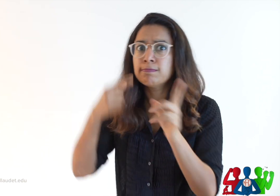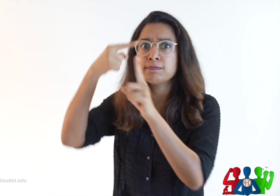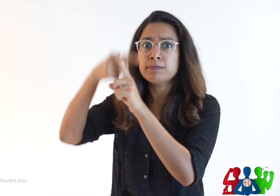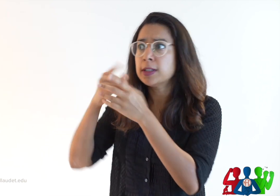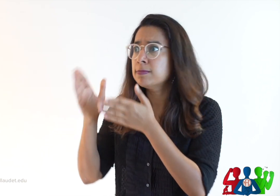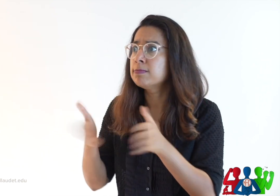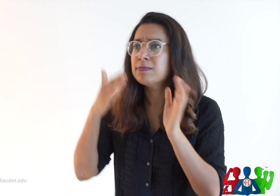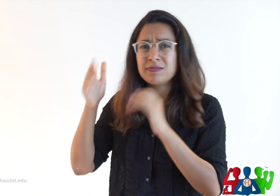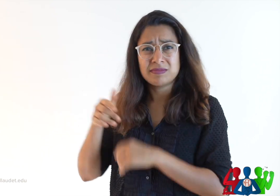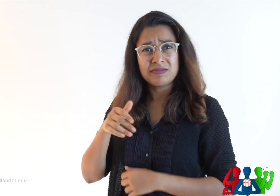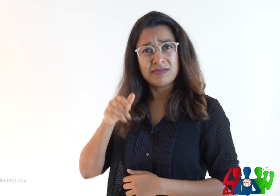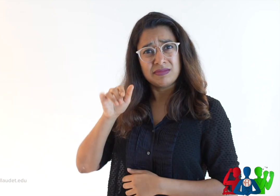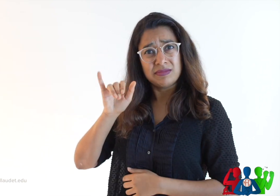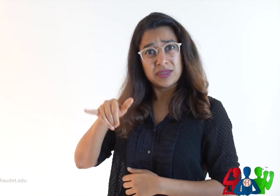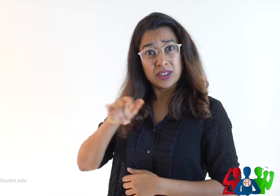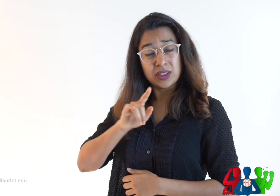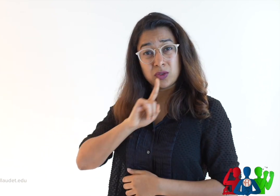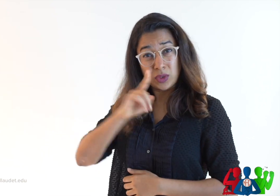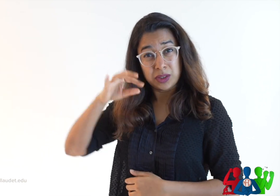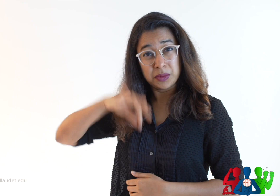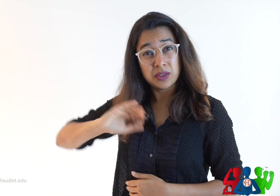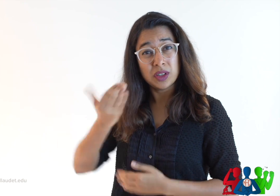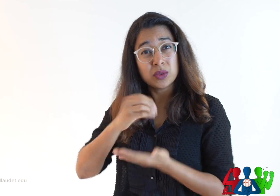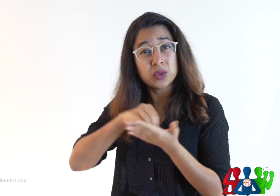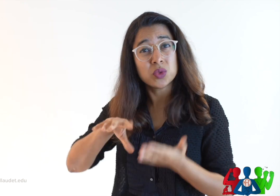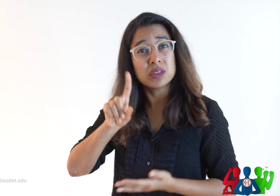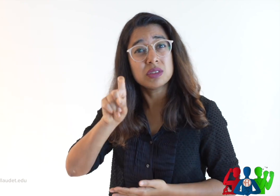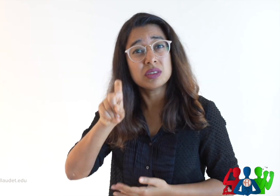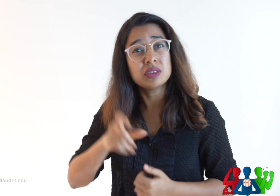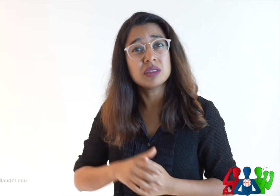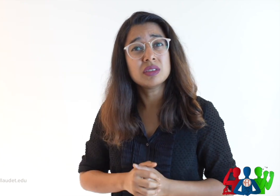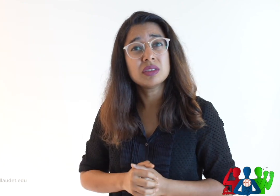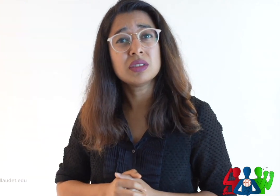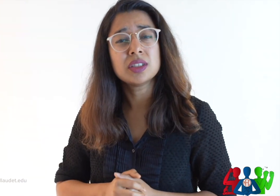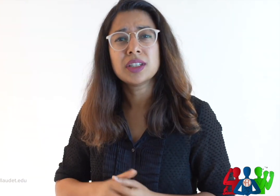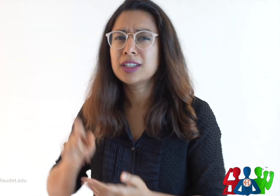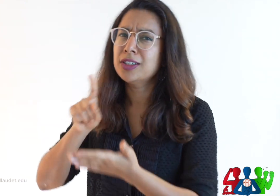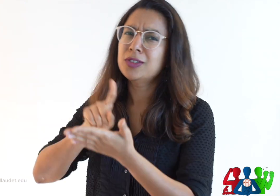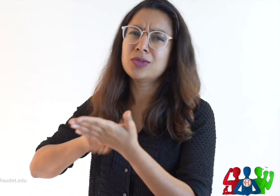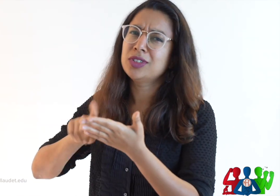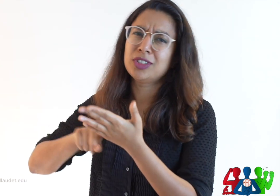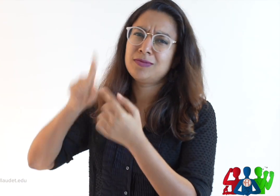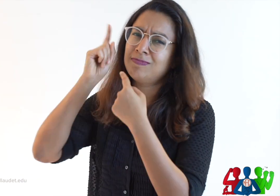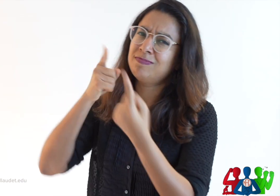to question if that practice of going month by month is really benefiting our students.